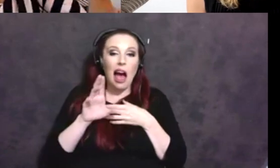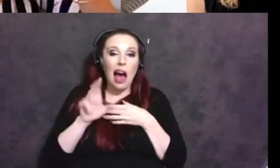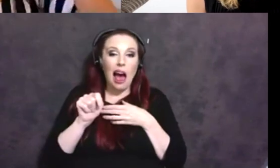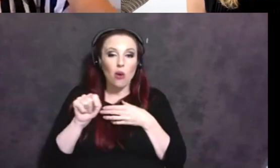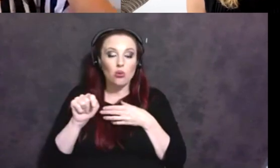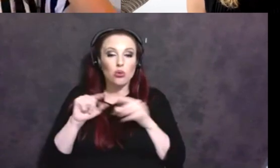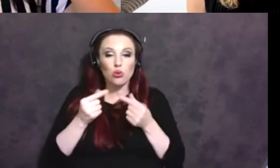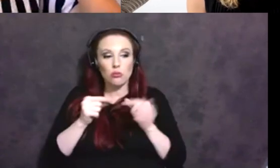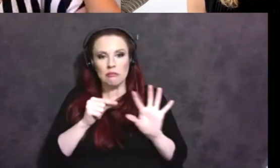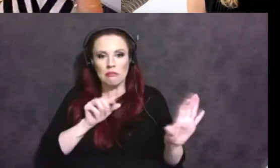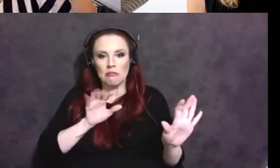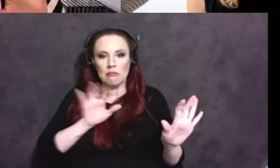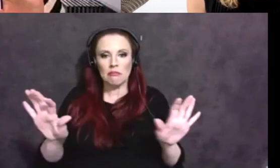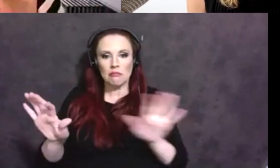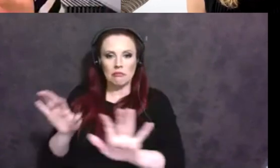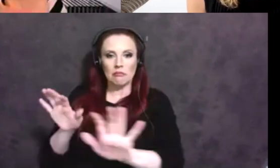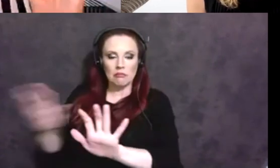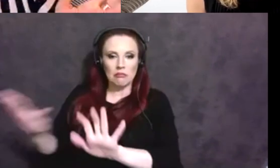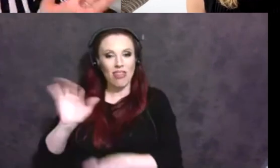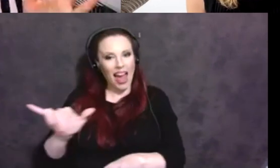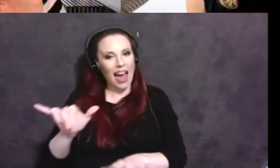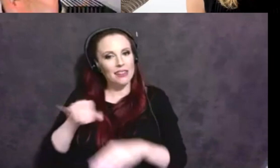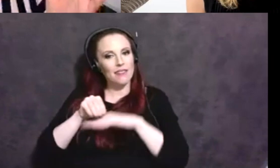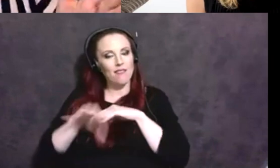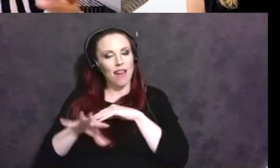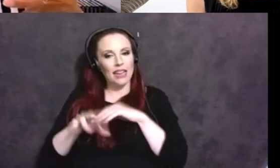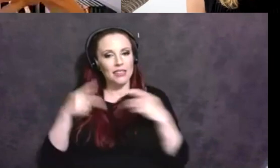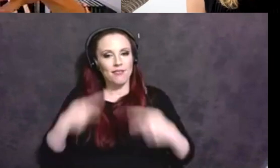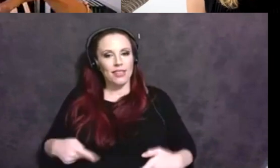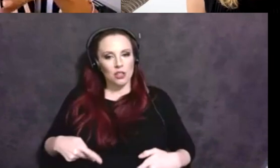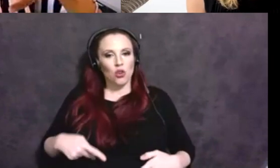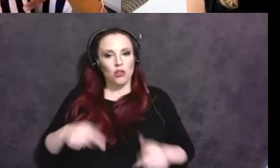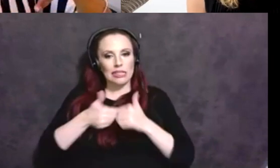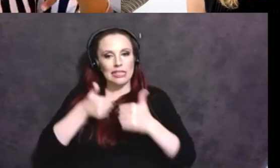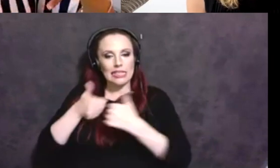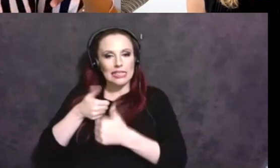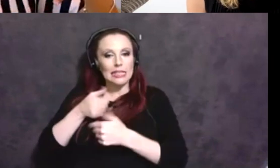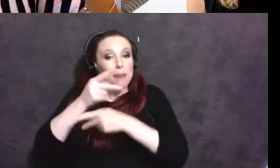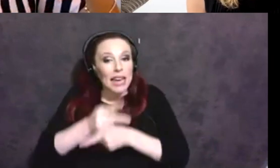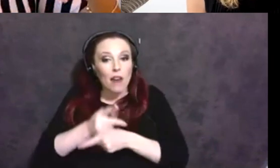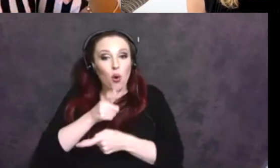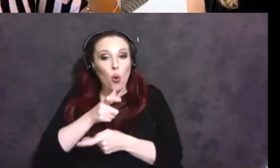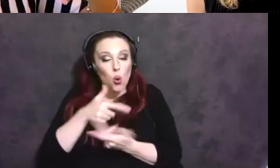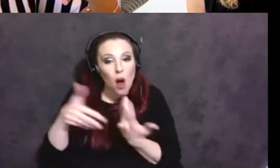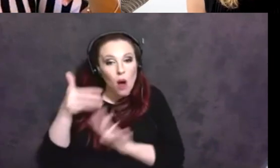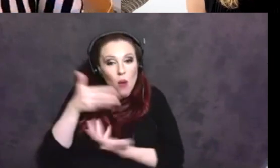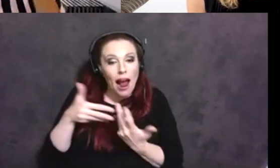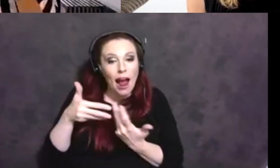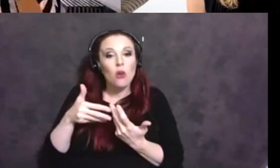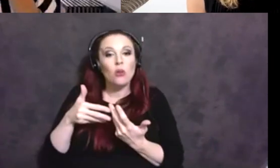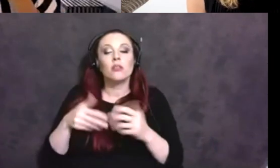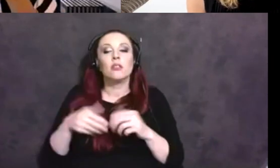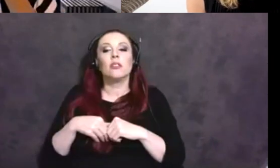is tighten and shrink your in-group, and push out and expand your out-group. This is essentially